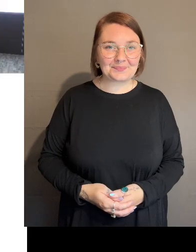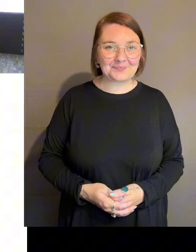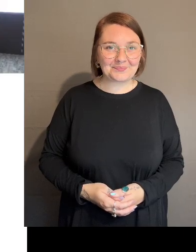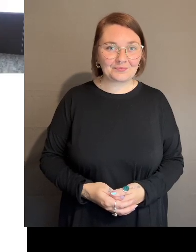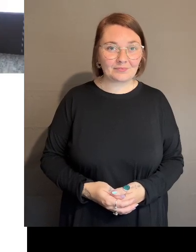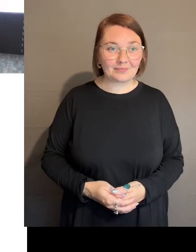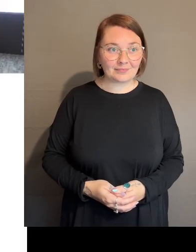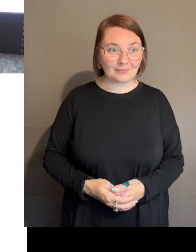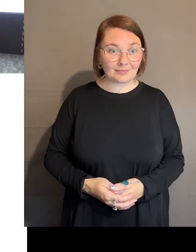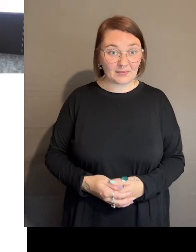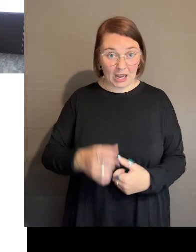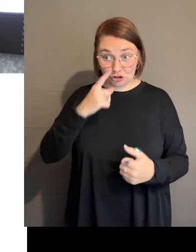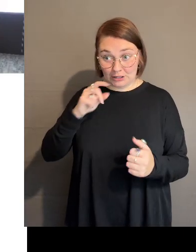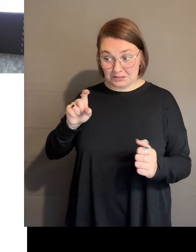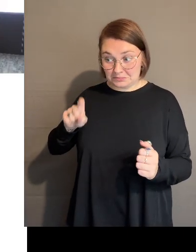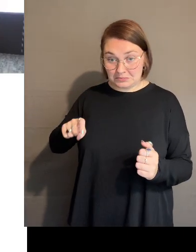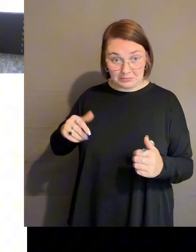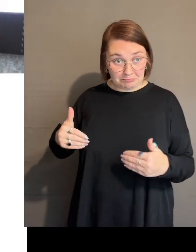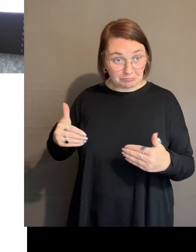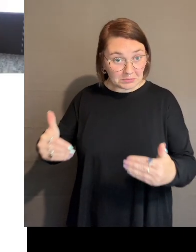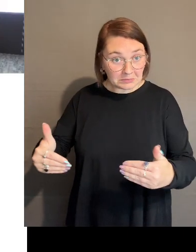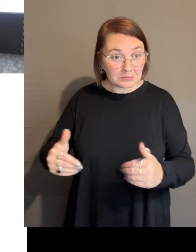So just move ahead, I guess, with this one? Yeah.